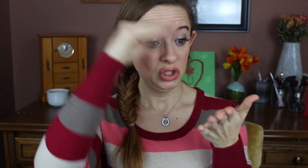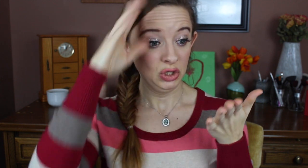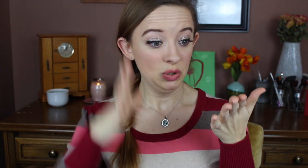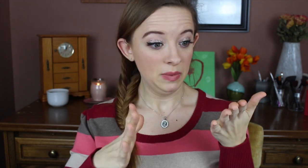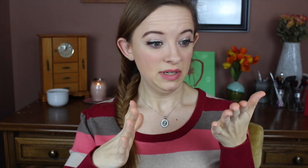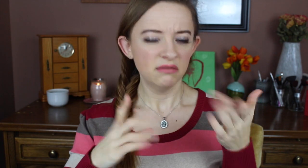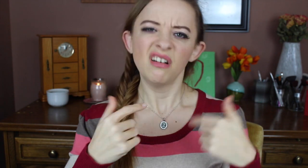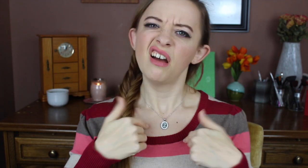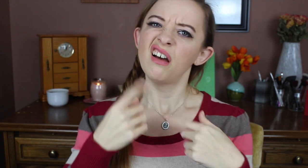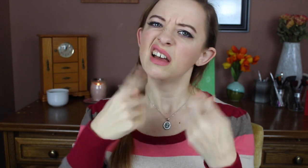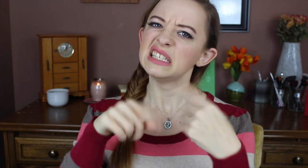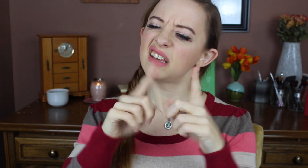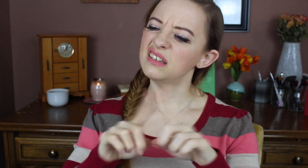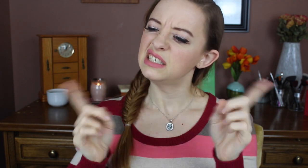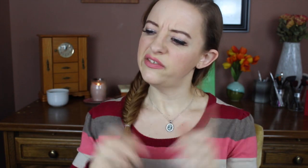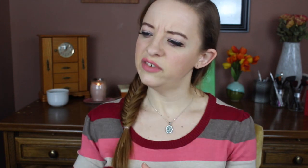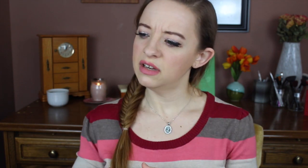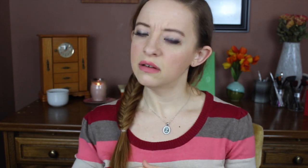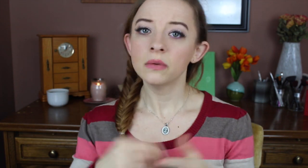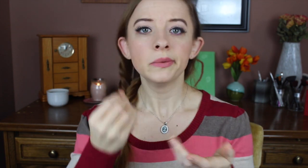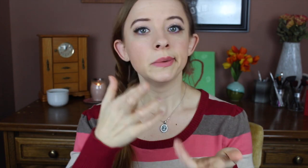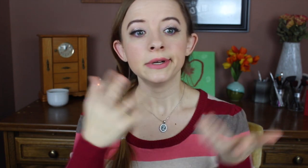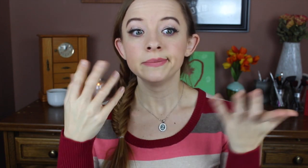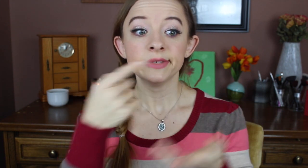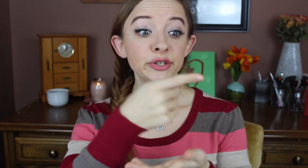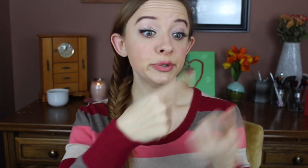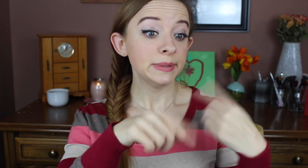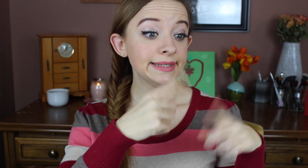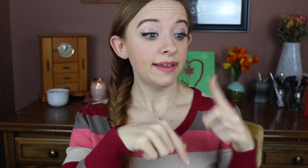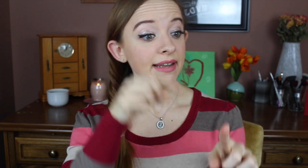like STUDENT. "Well I sign it differently." Or